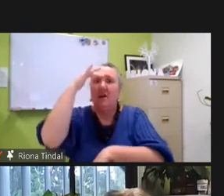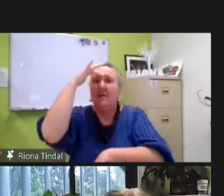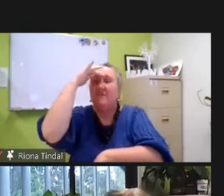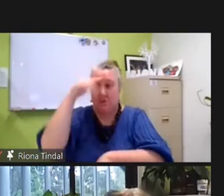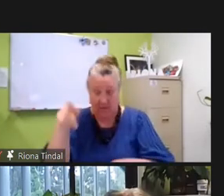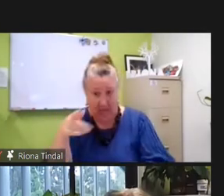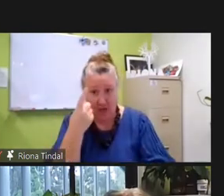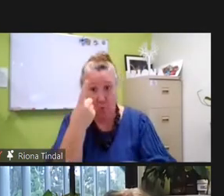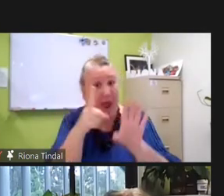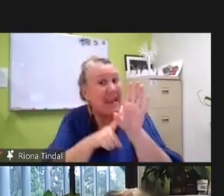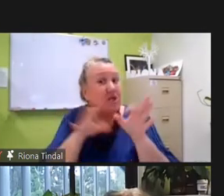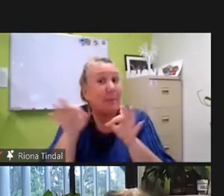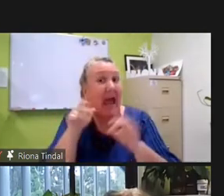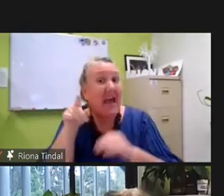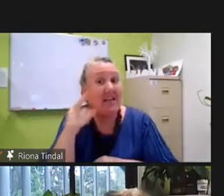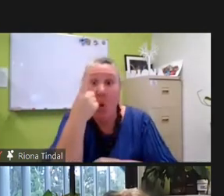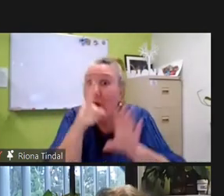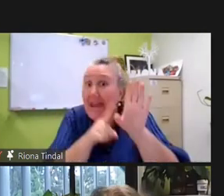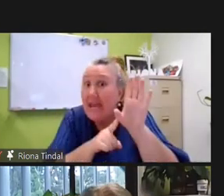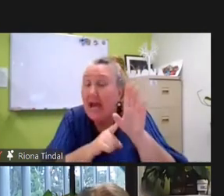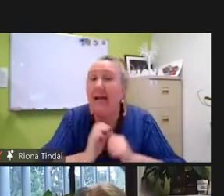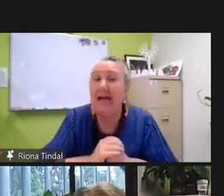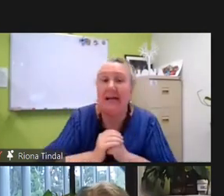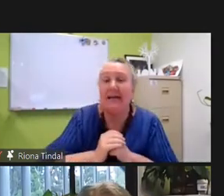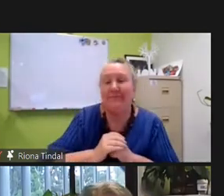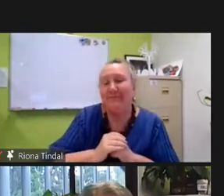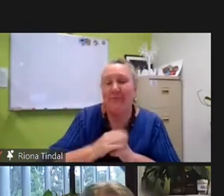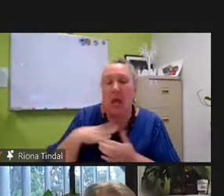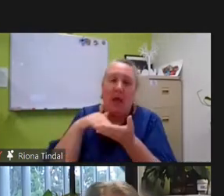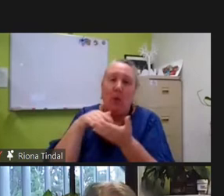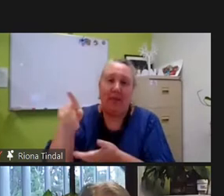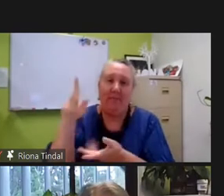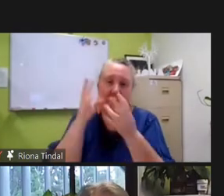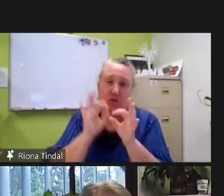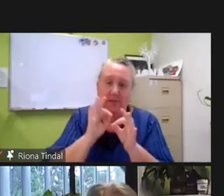to me they actually had forgotten about it. They actually had a entire year to plan for